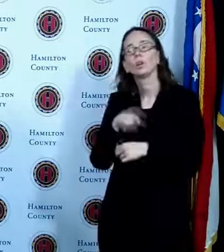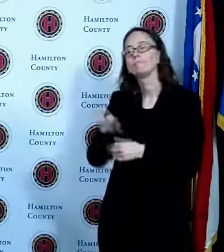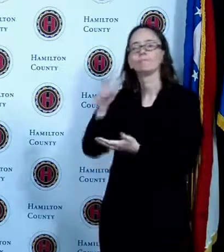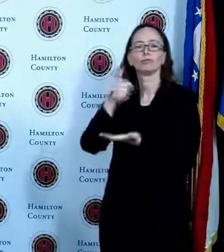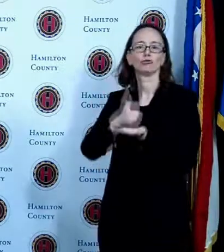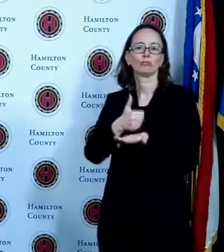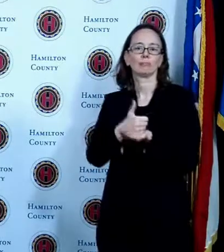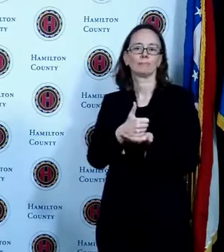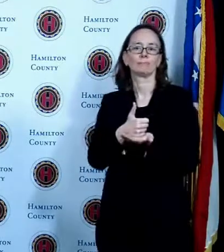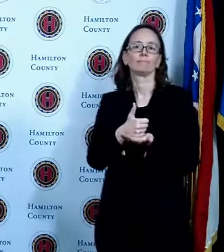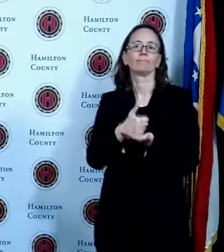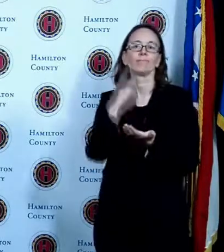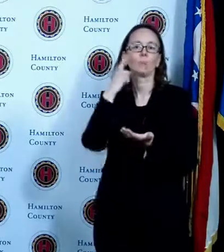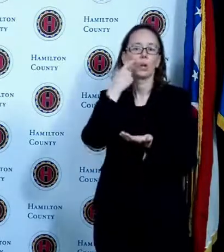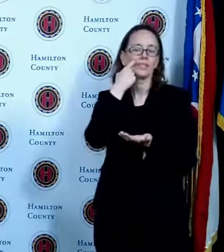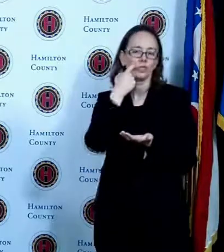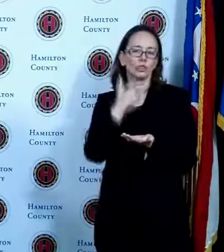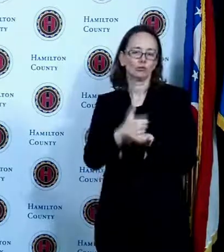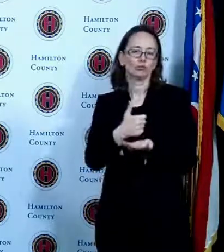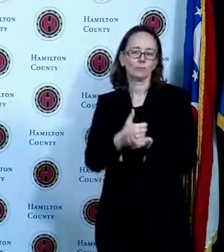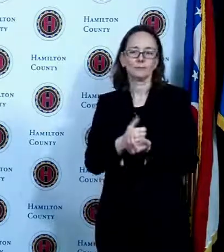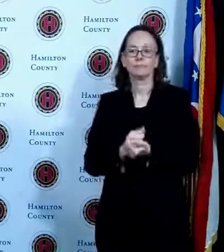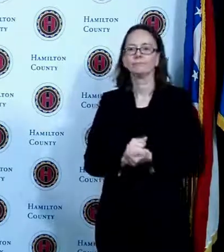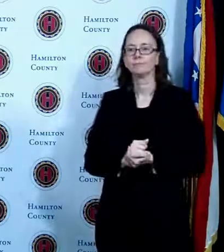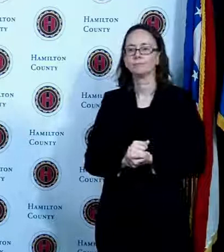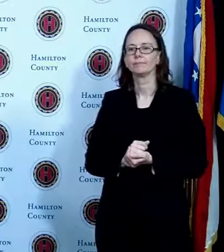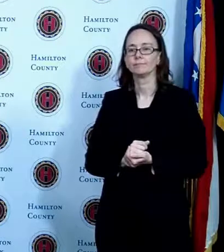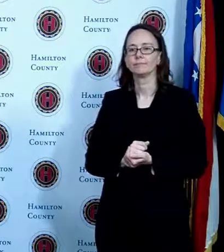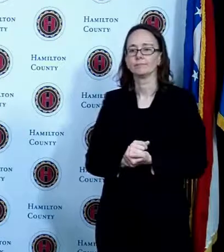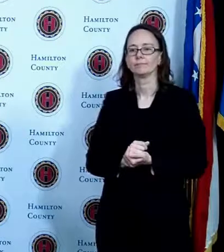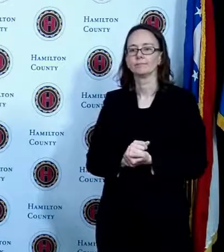way that this comes down and this is not what we want our goal is to have zero